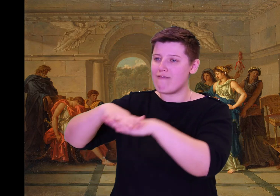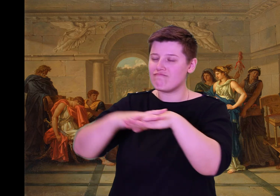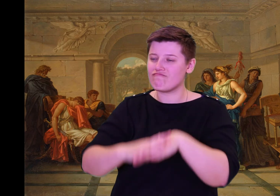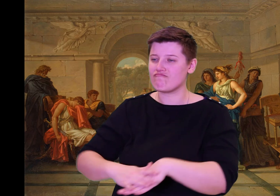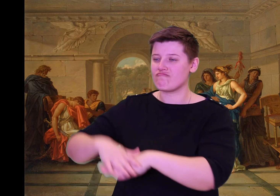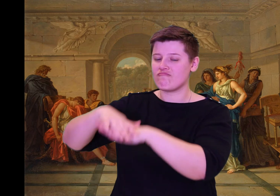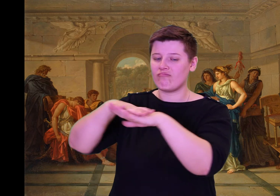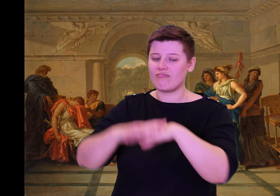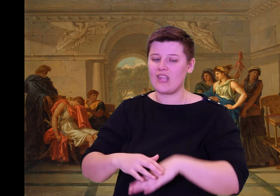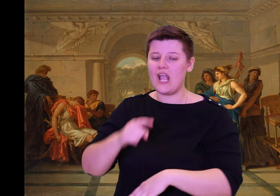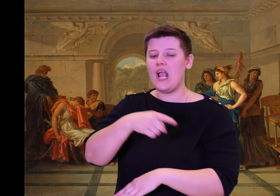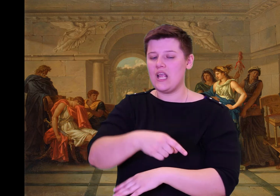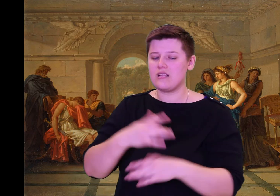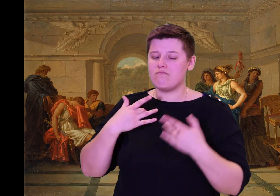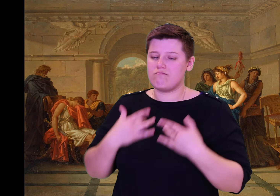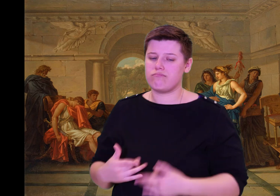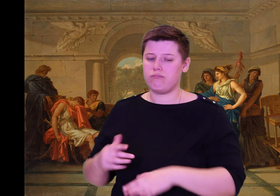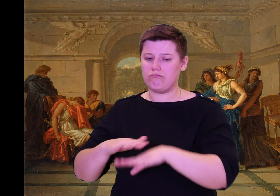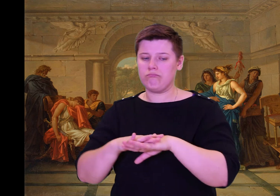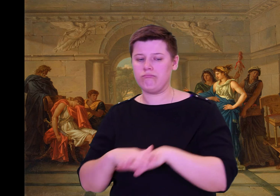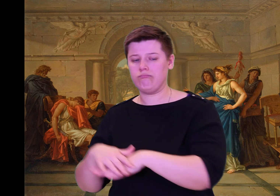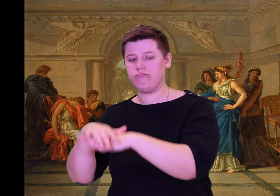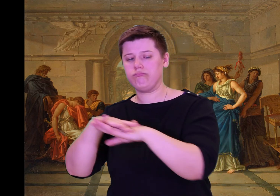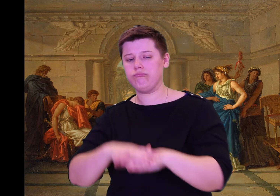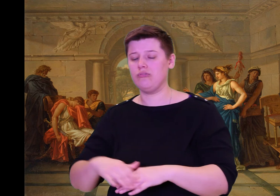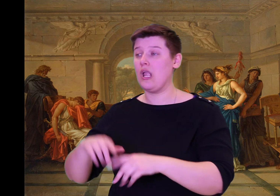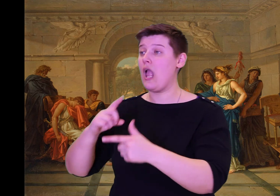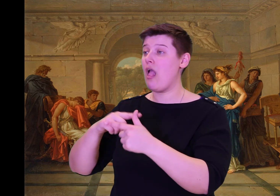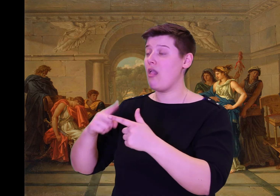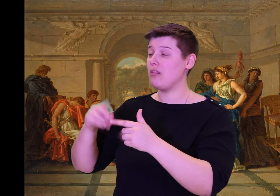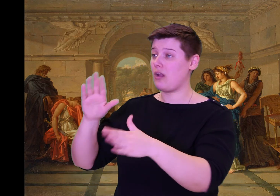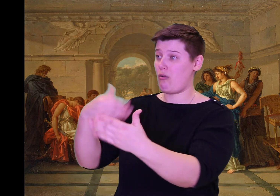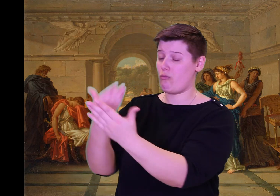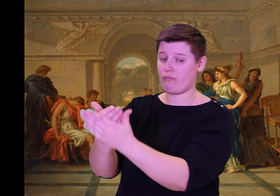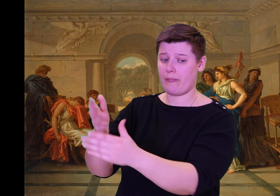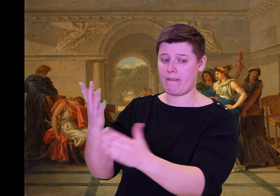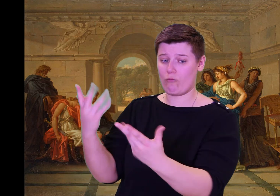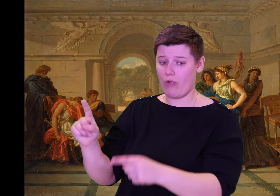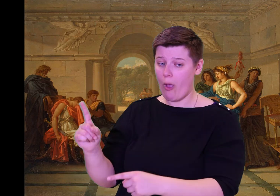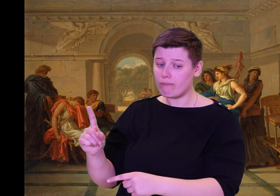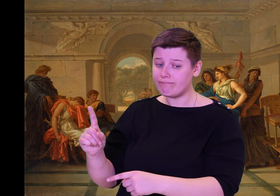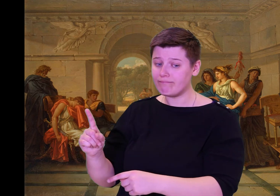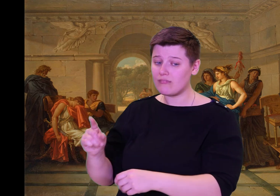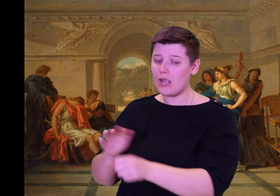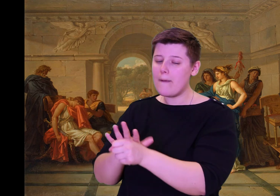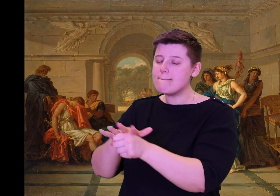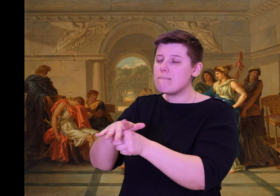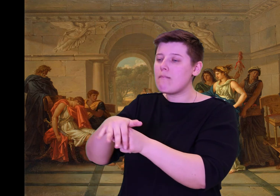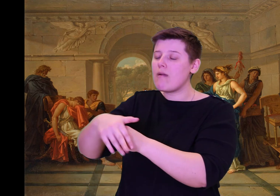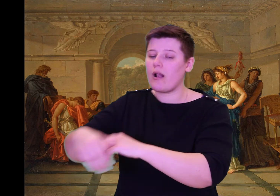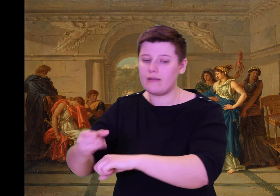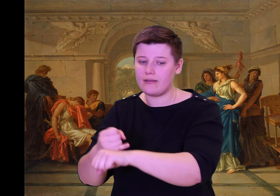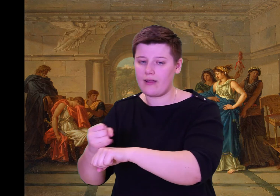The god flashed bright in all his power. He touched Pieria, then from the